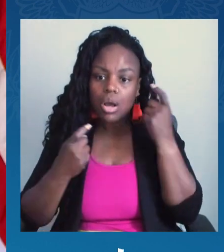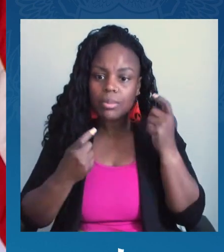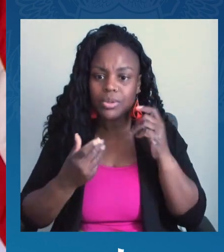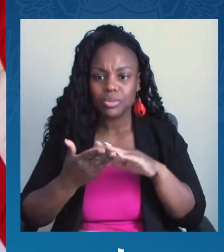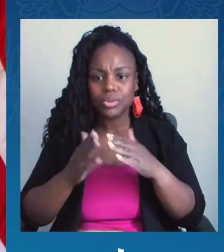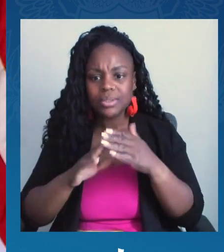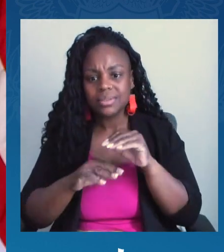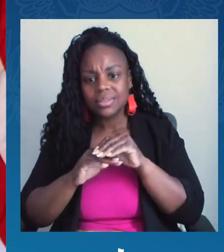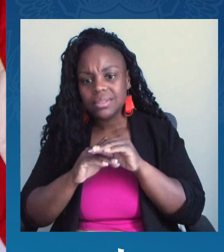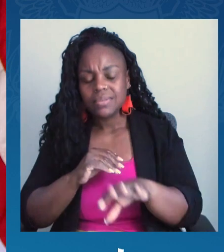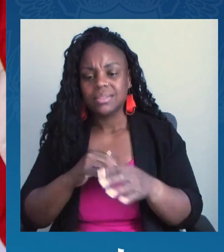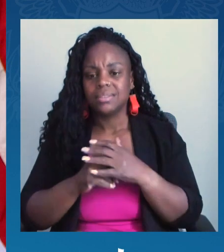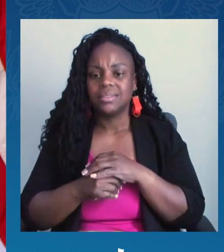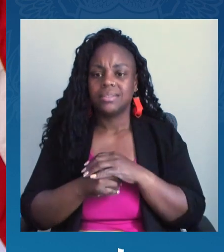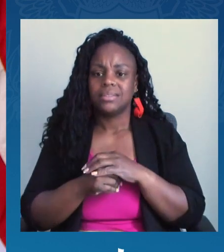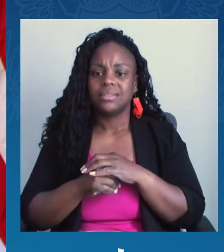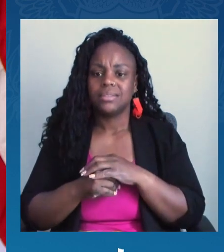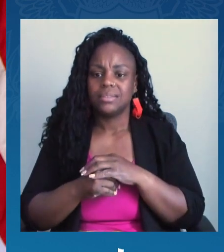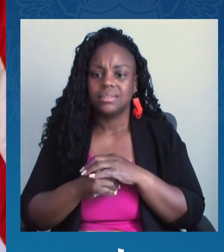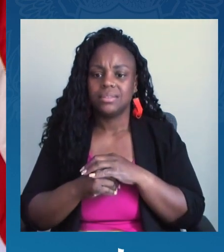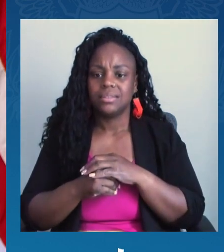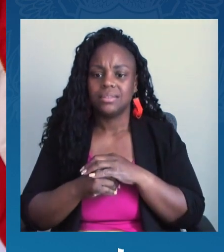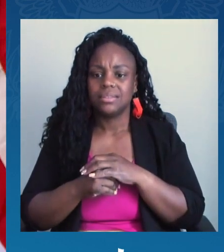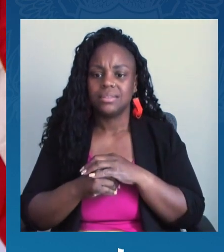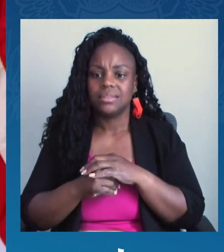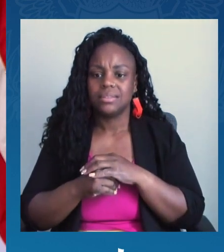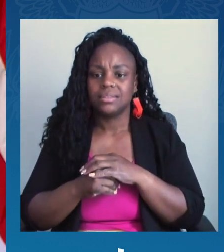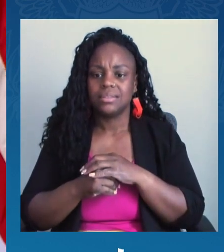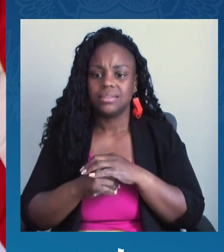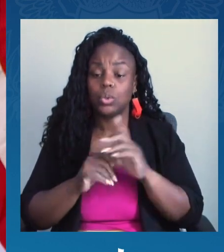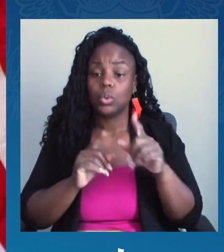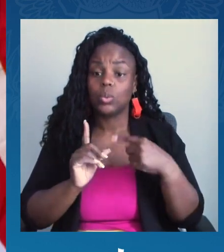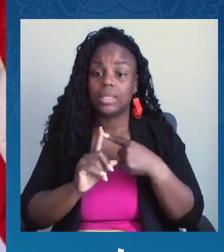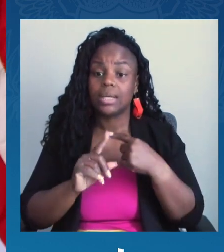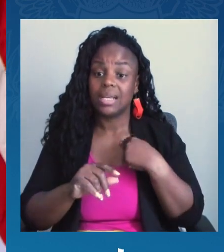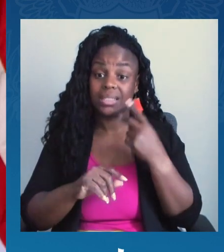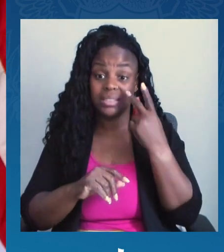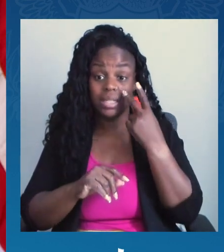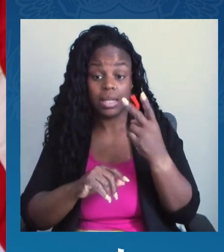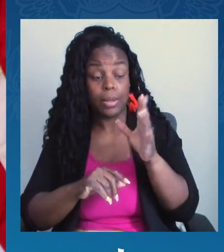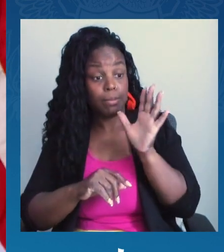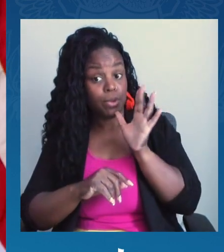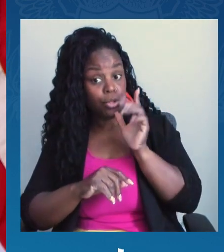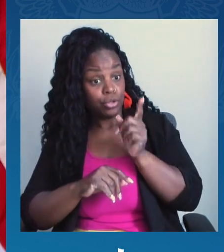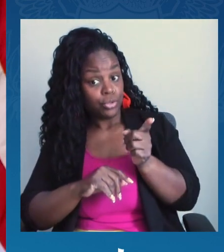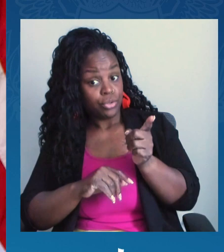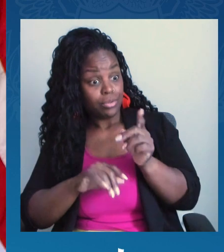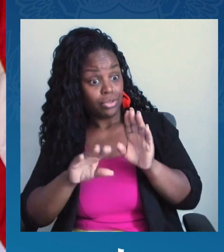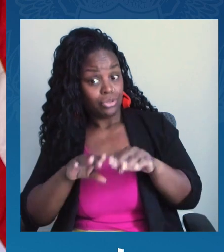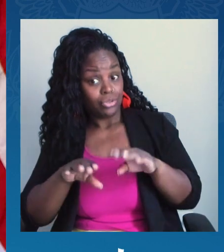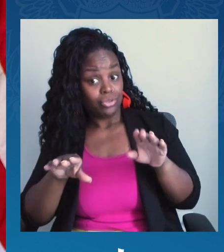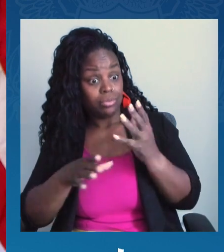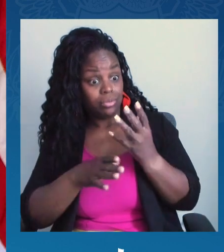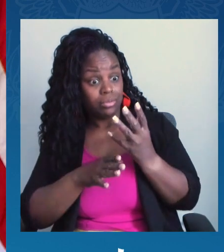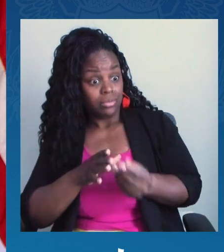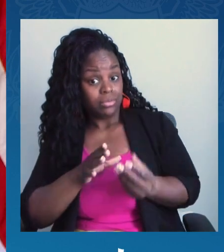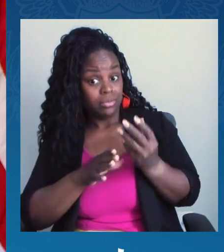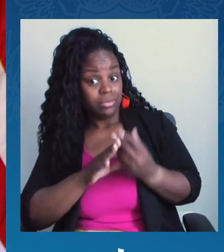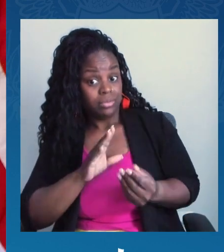What we know when I look at the mothers of homicide victims, that when I was D.A., I would meet with every other Thursday evening.